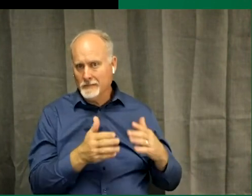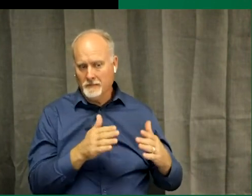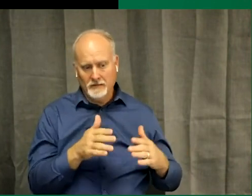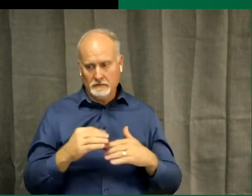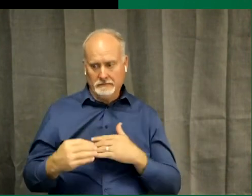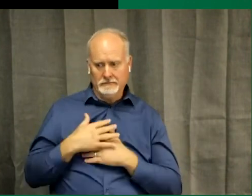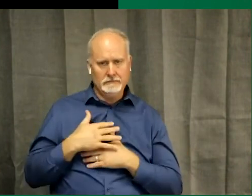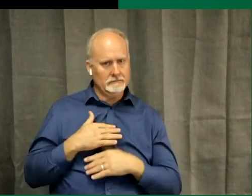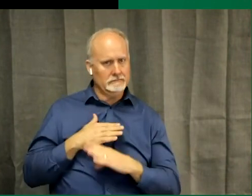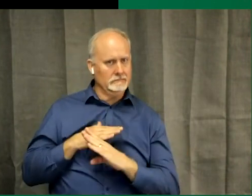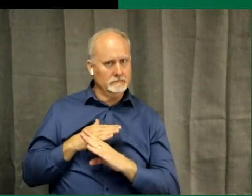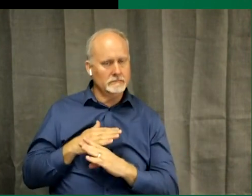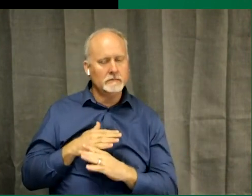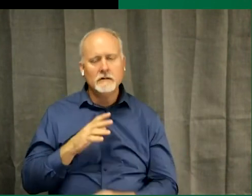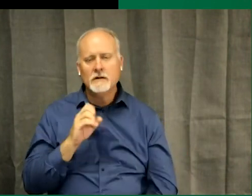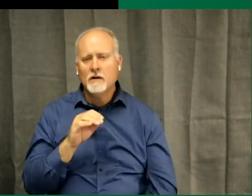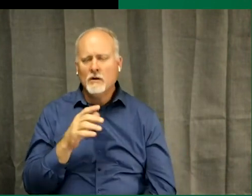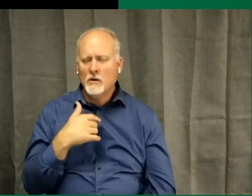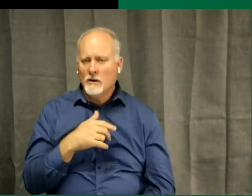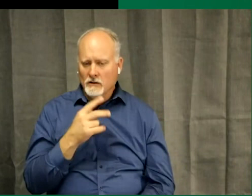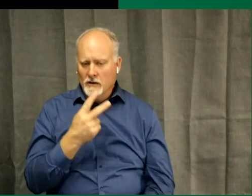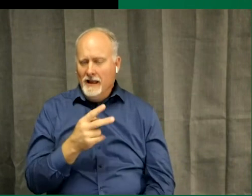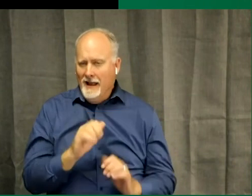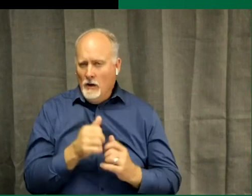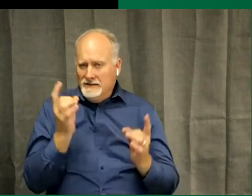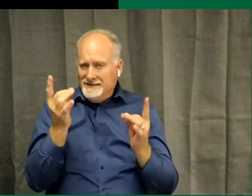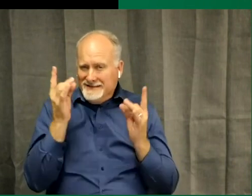we also want to monitor the severity of the disease because there are tons of infectious